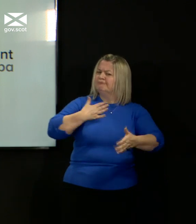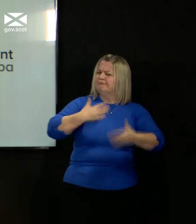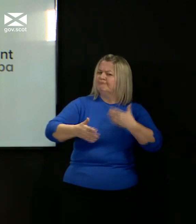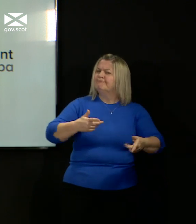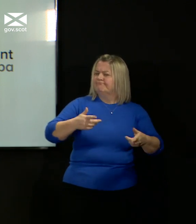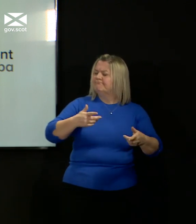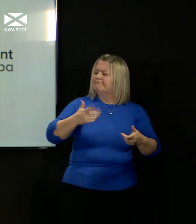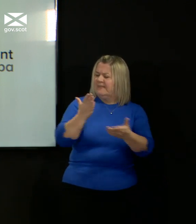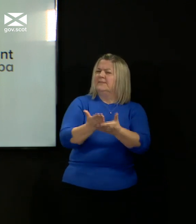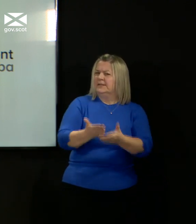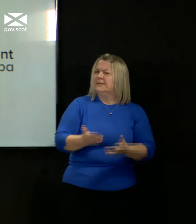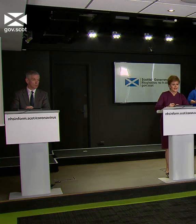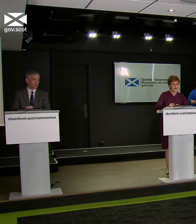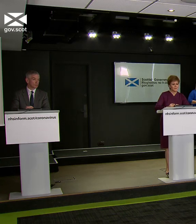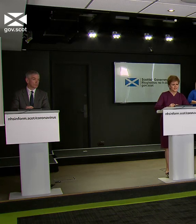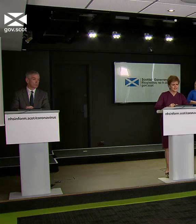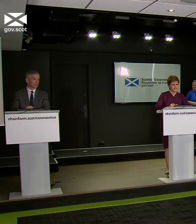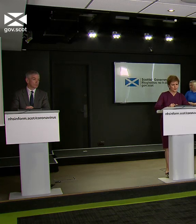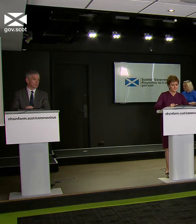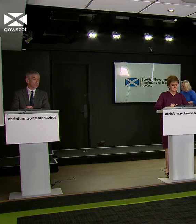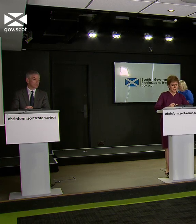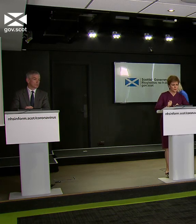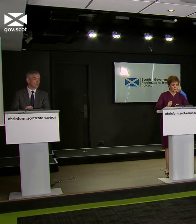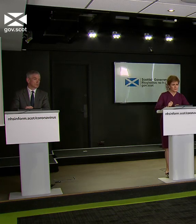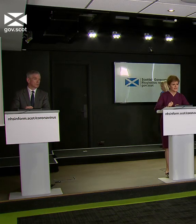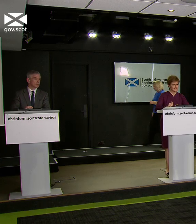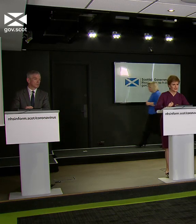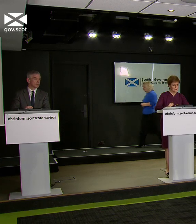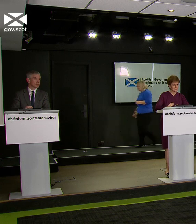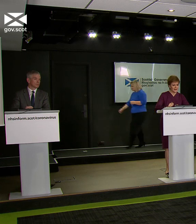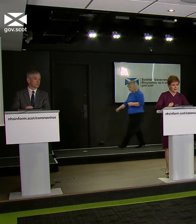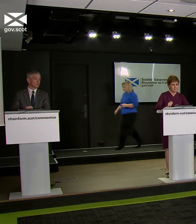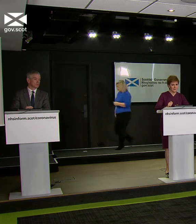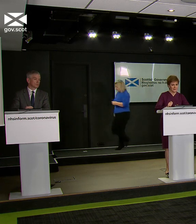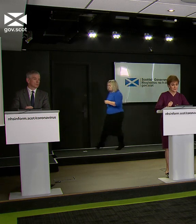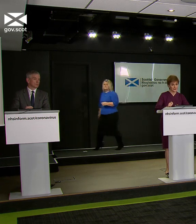staff to keep them safe. I can't emphasize enough how important this is to us. To make